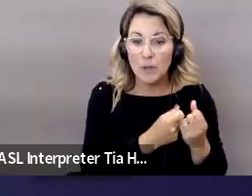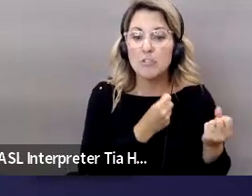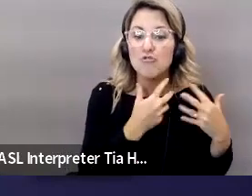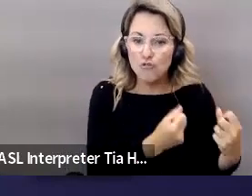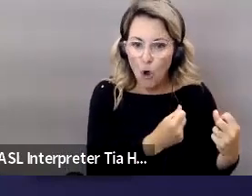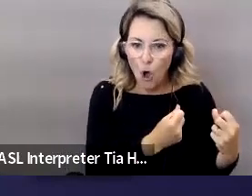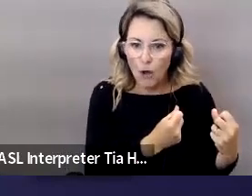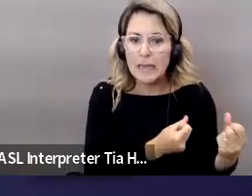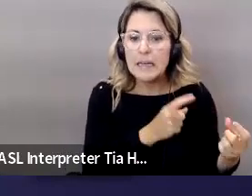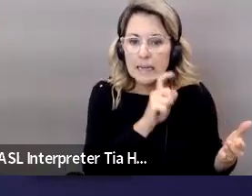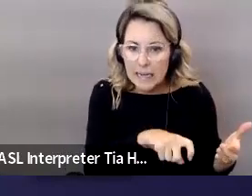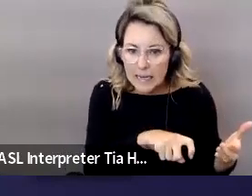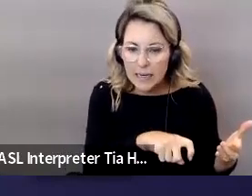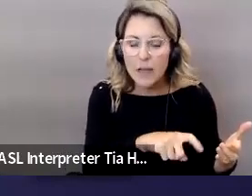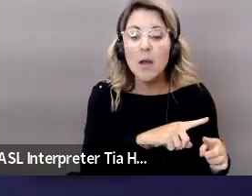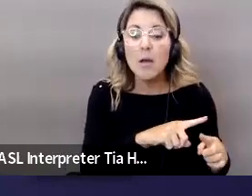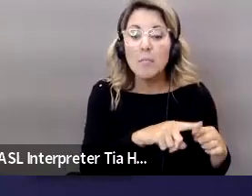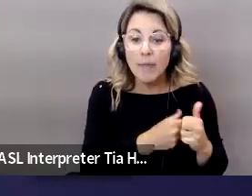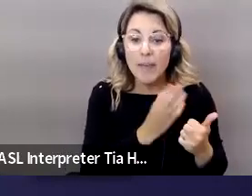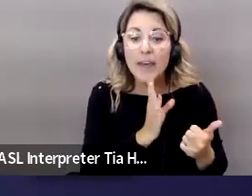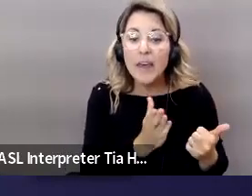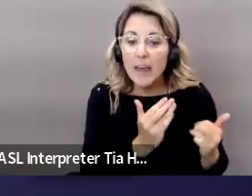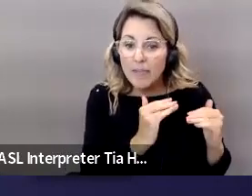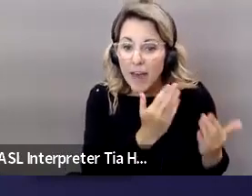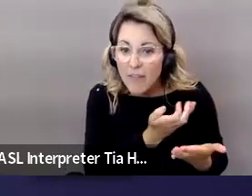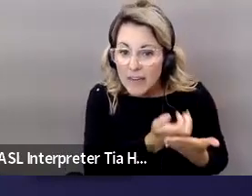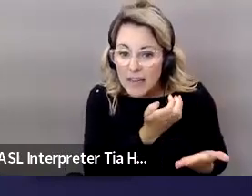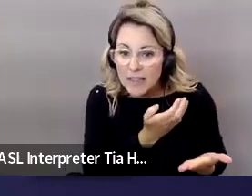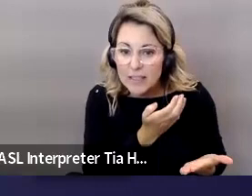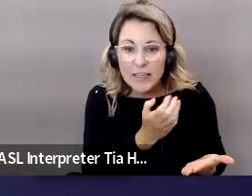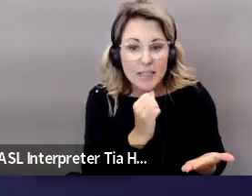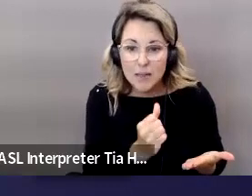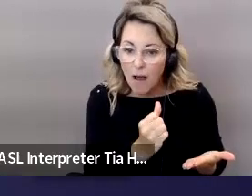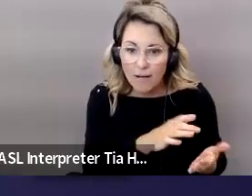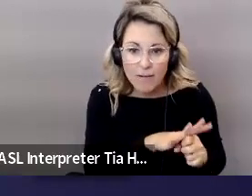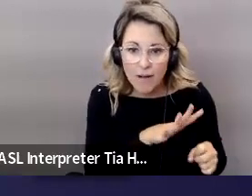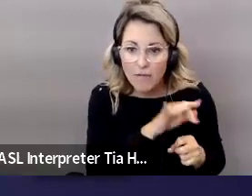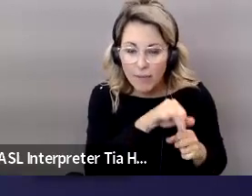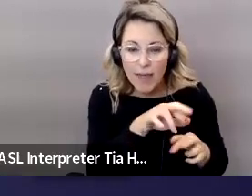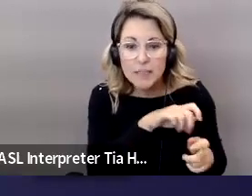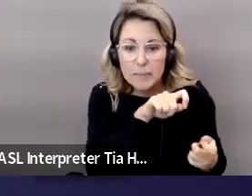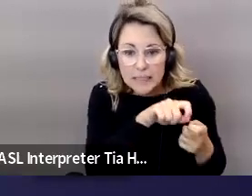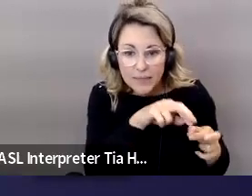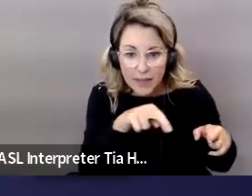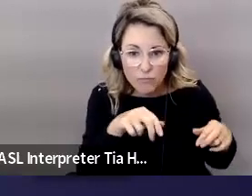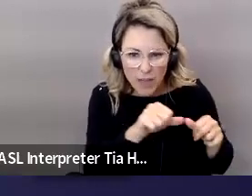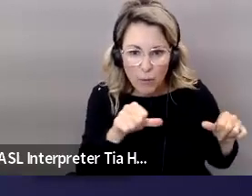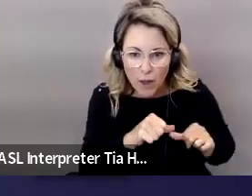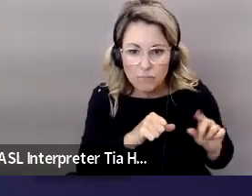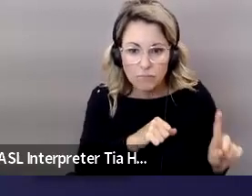not specific or it is lacking, to Laura's point, right, in this specific area. And that can be very